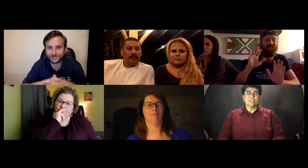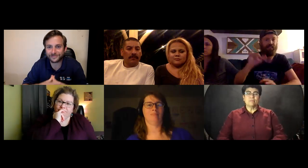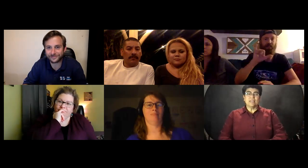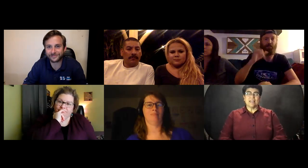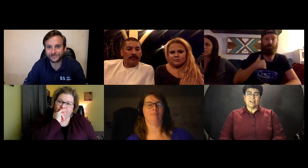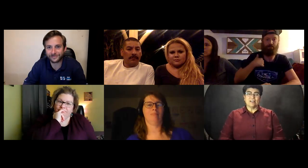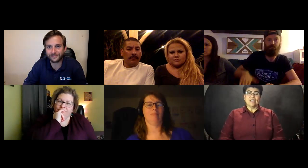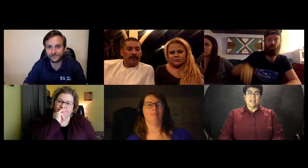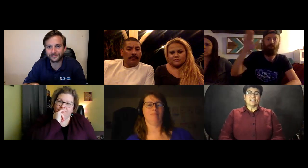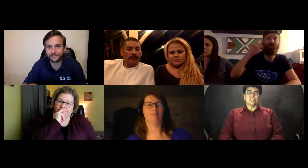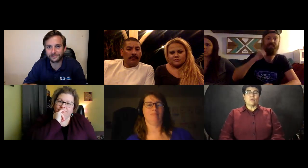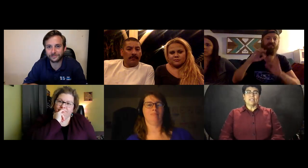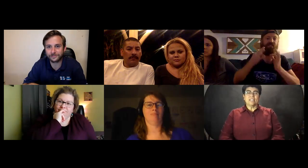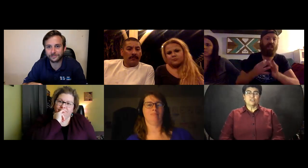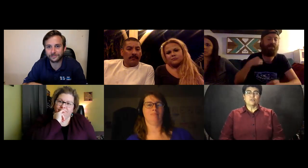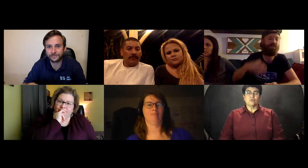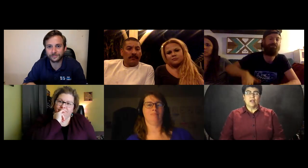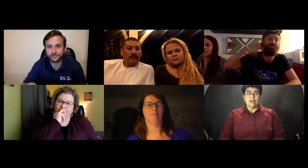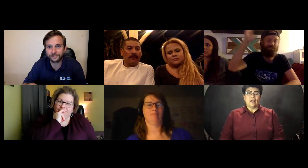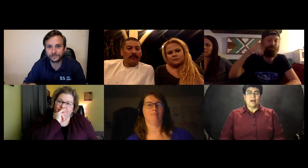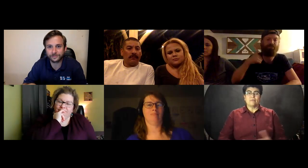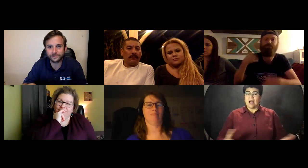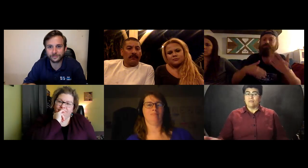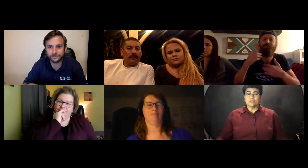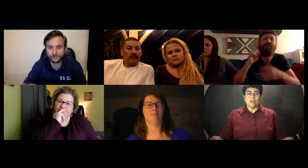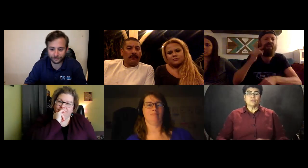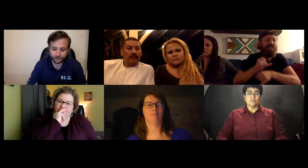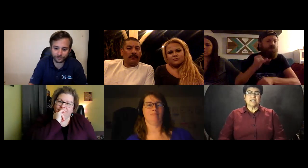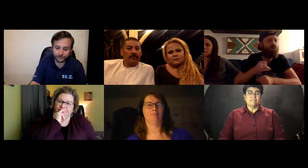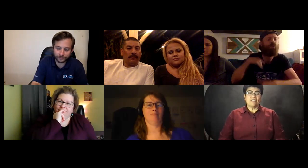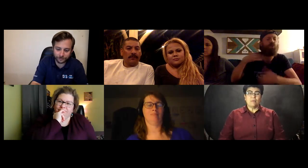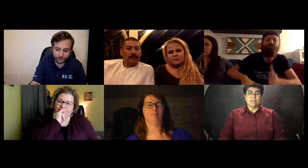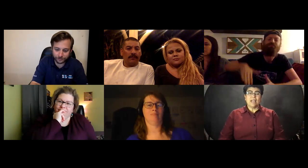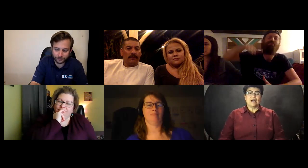to be there and so we need to uh i was raised with a